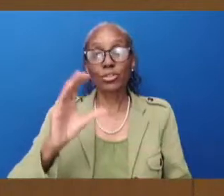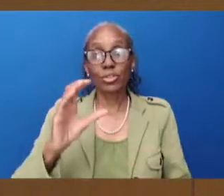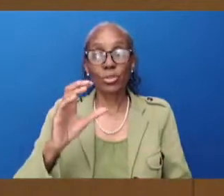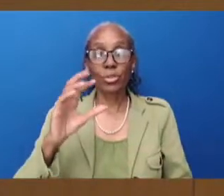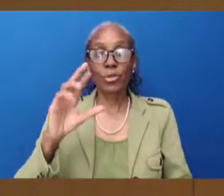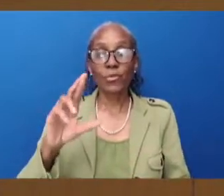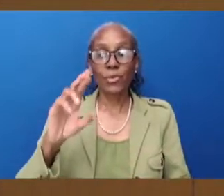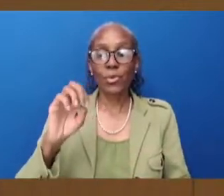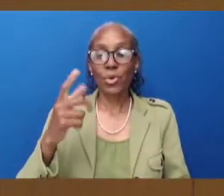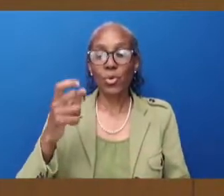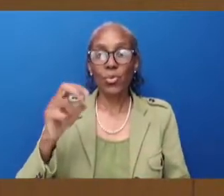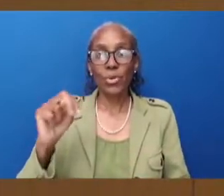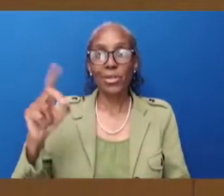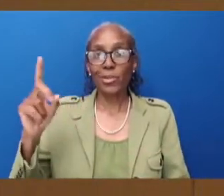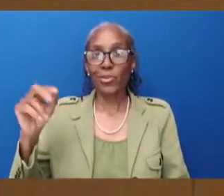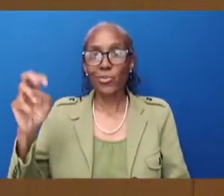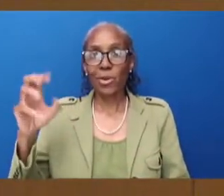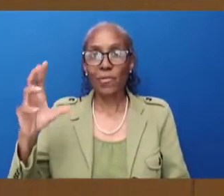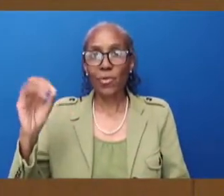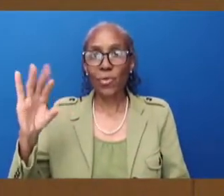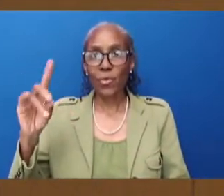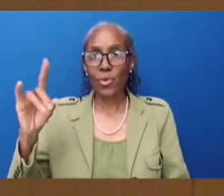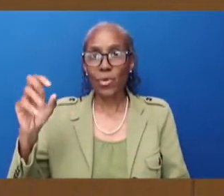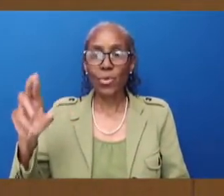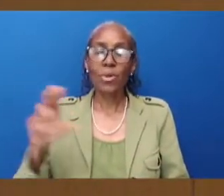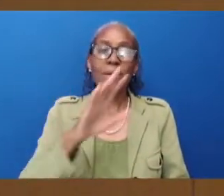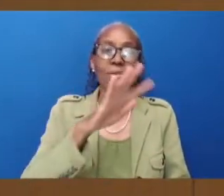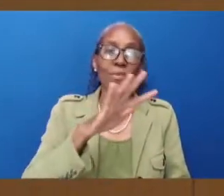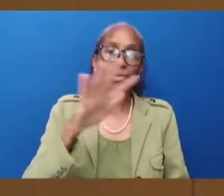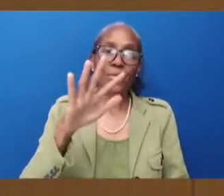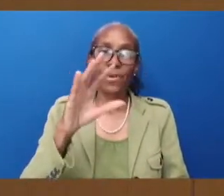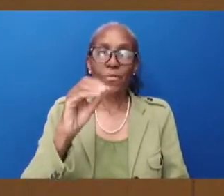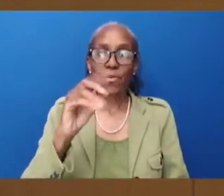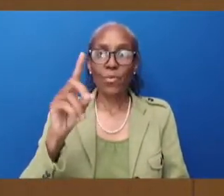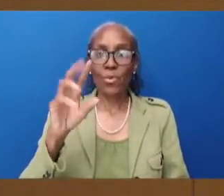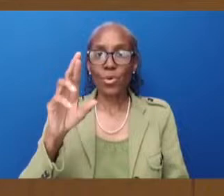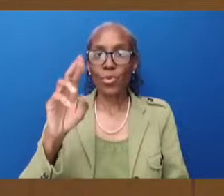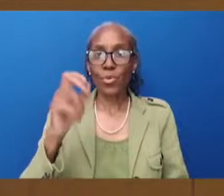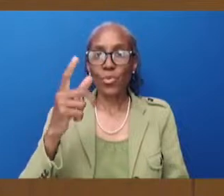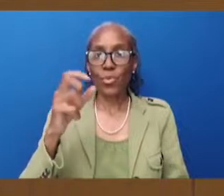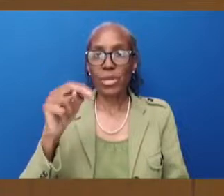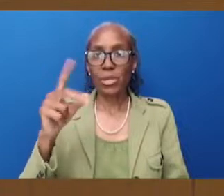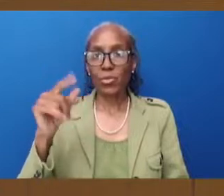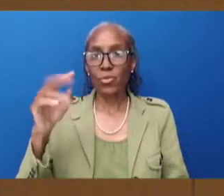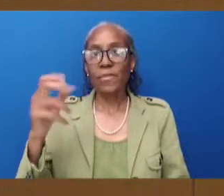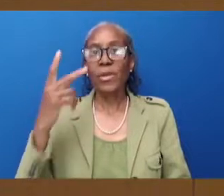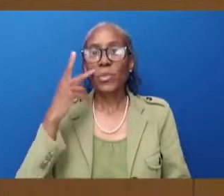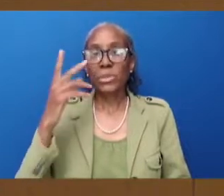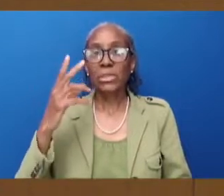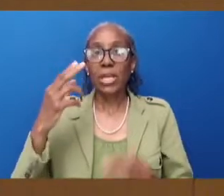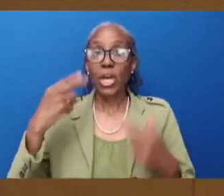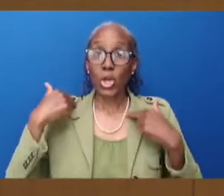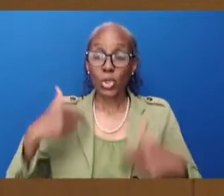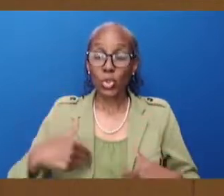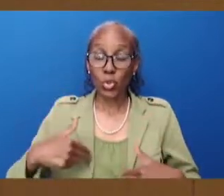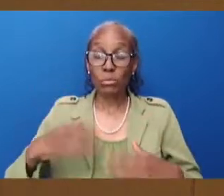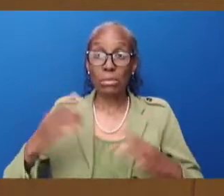INSPIRED BY HOPE.